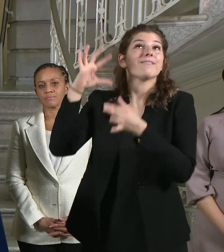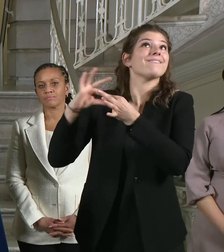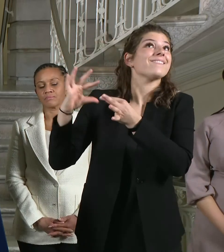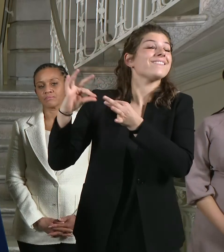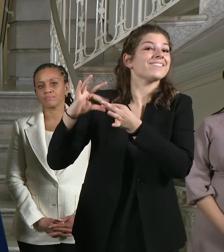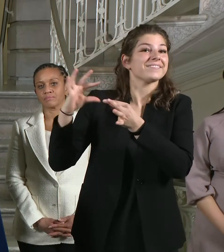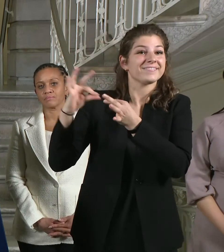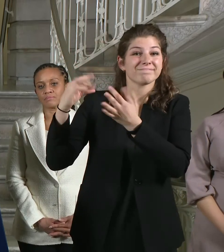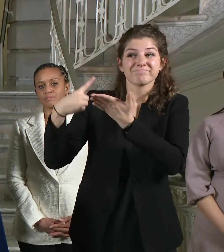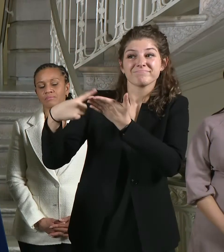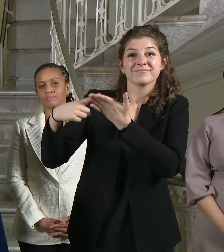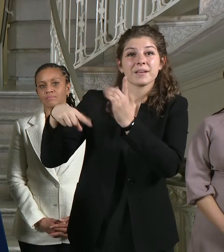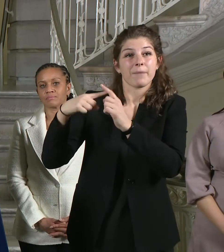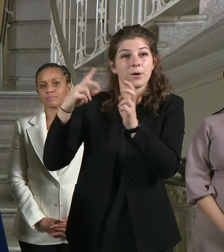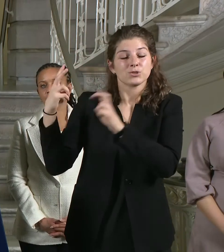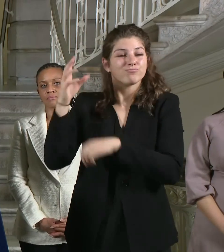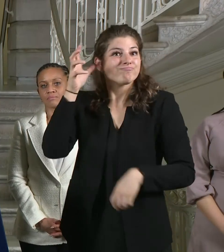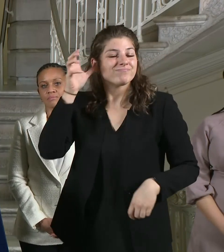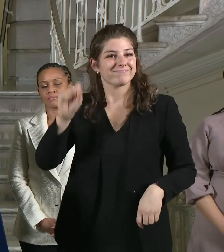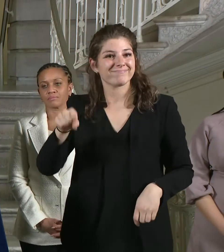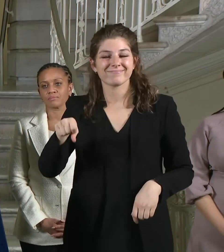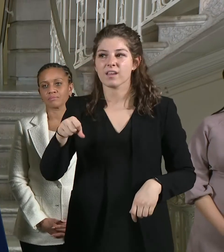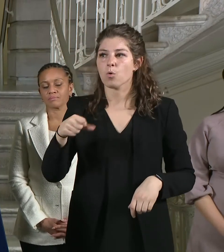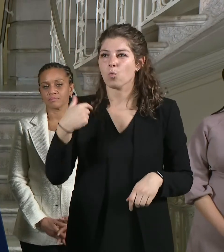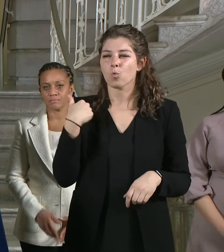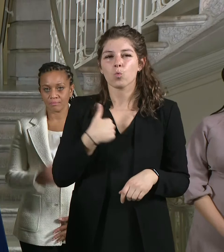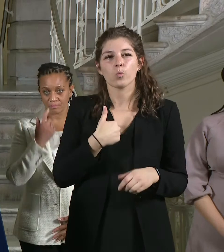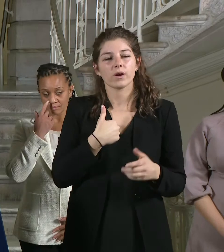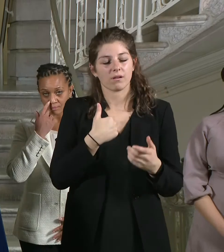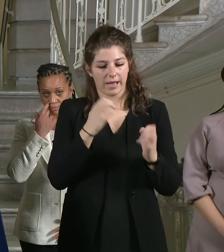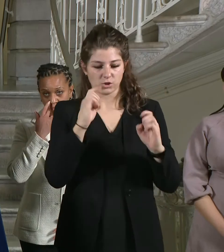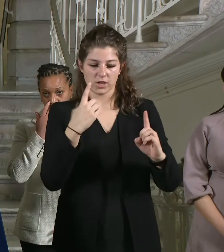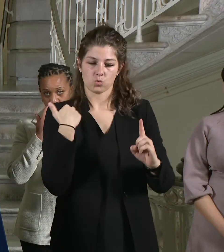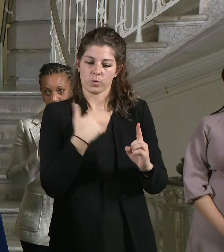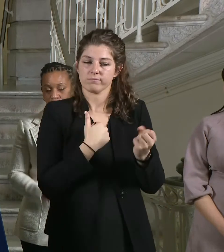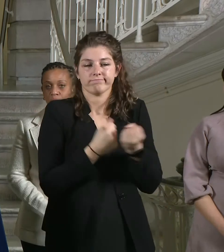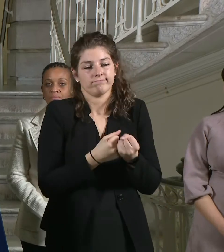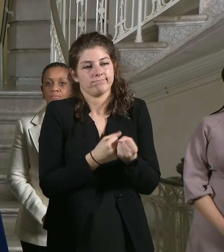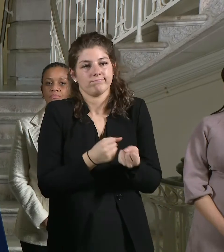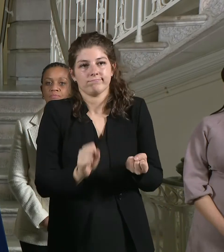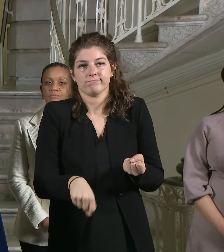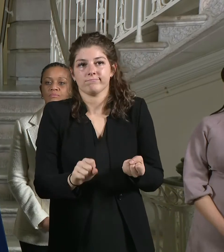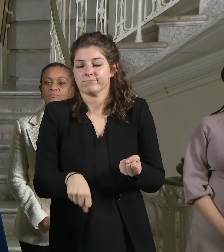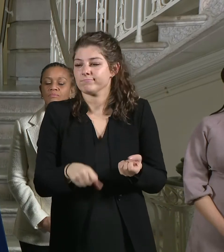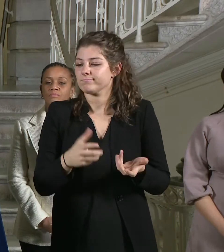TAX DOLLARS. I AM REALLY PLEASED THAT THEY WERE OUT. I HEARD FROM MY ROOM